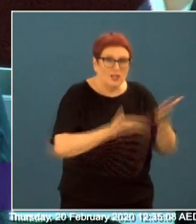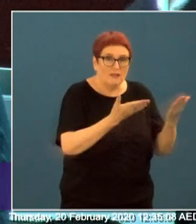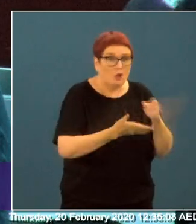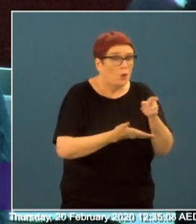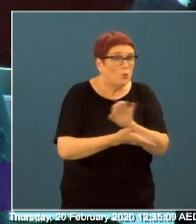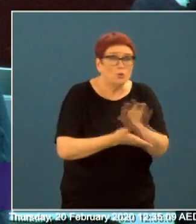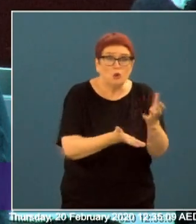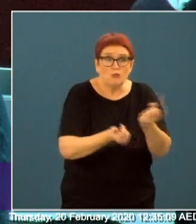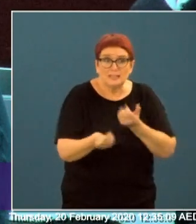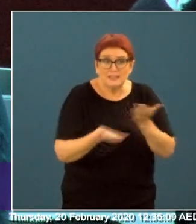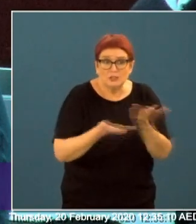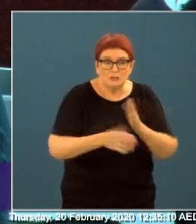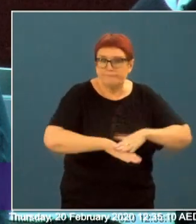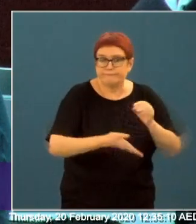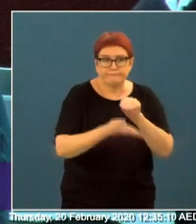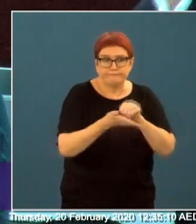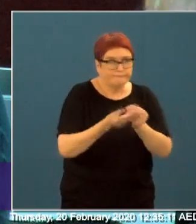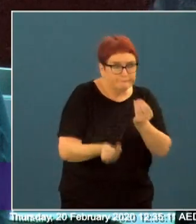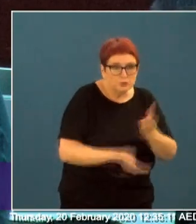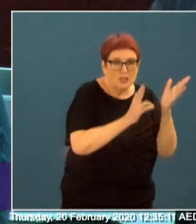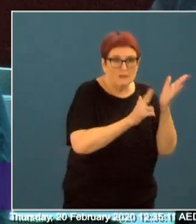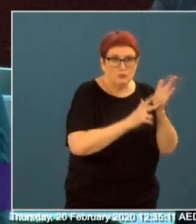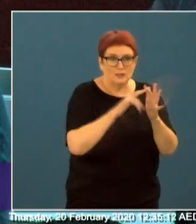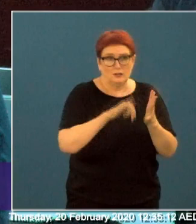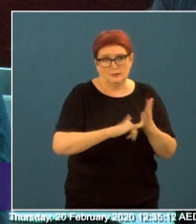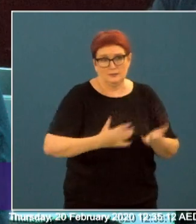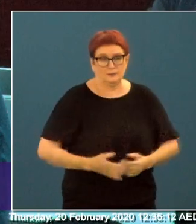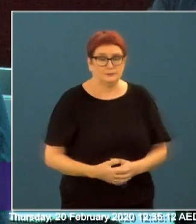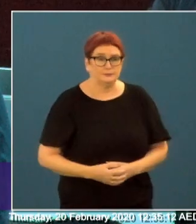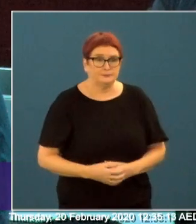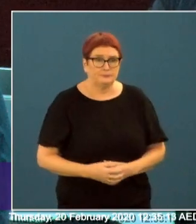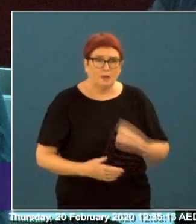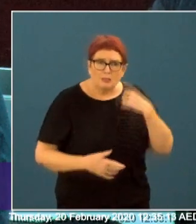are we right in understanding that in New South Wales and, more recently,